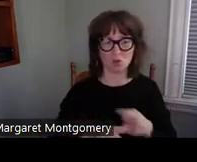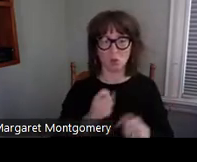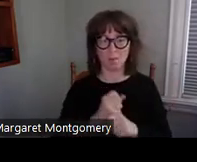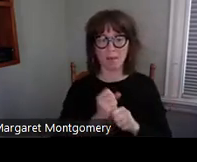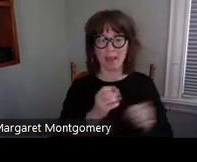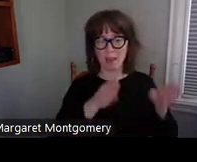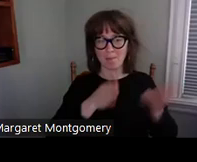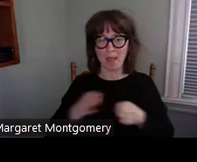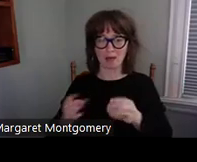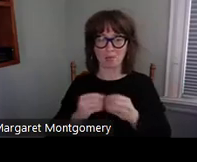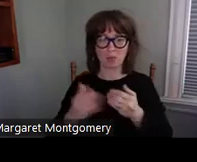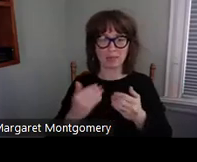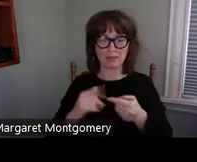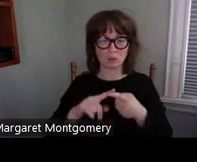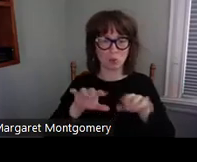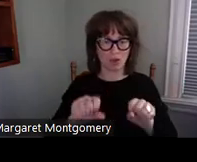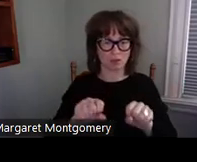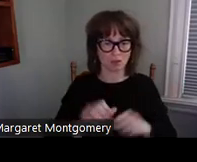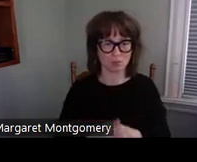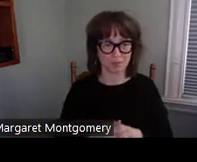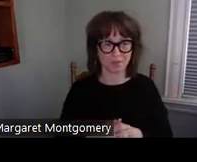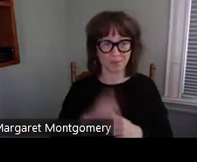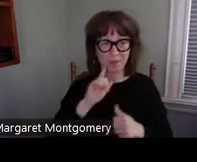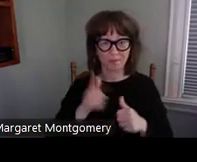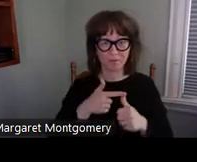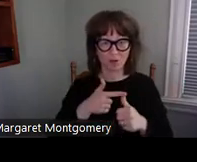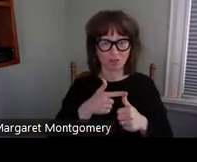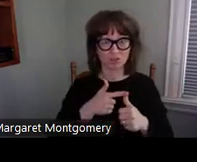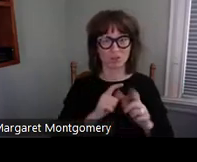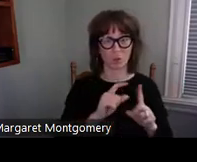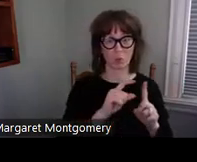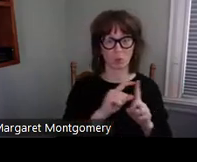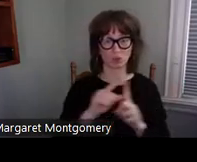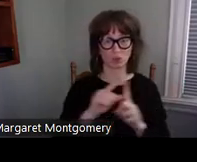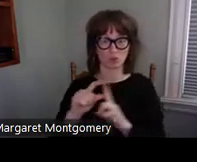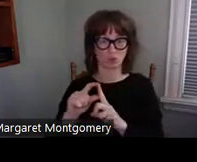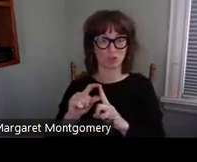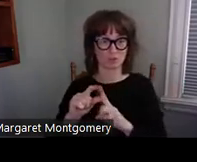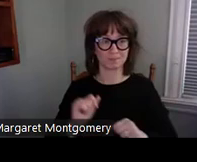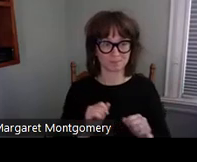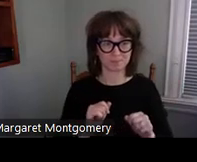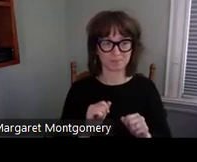12:42:10 First the content of someone's words, criticism that's out of proportion to a situation